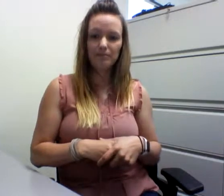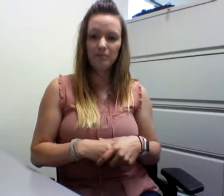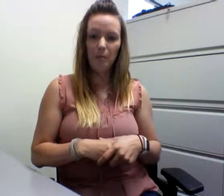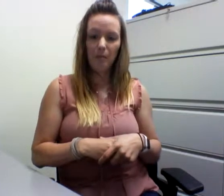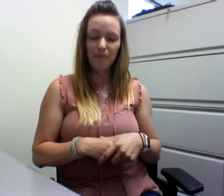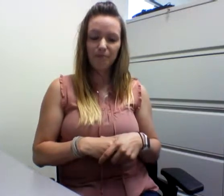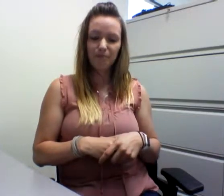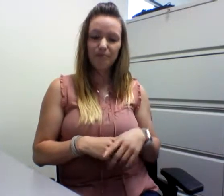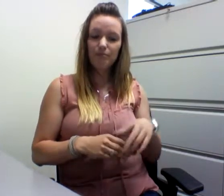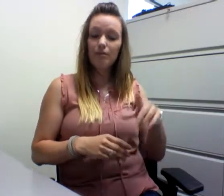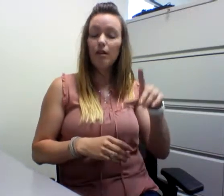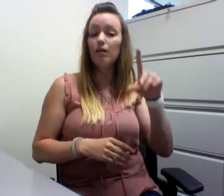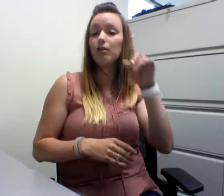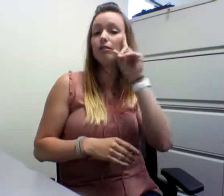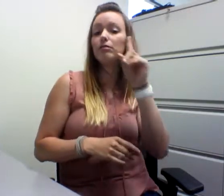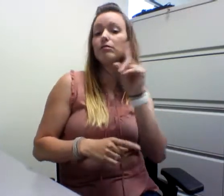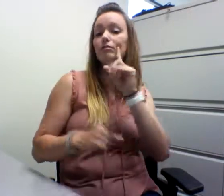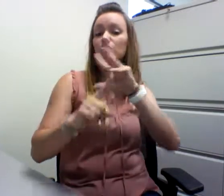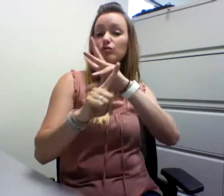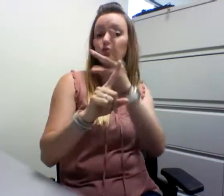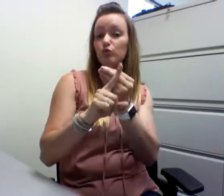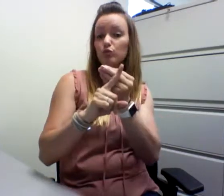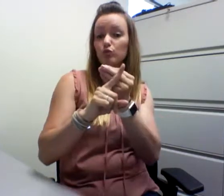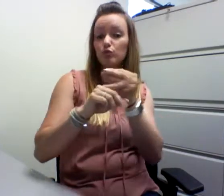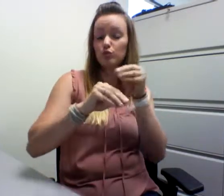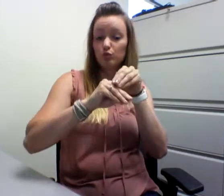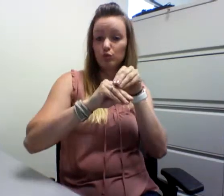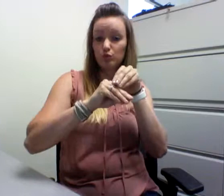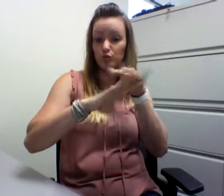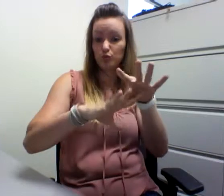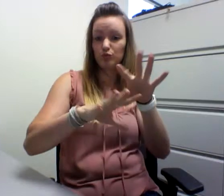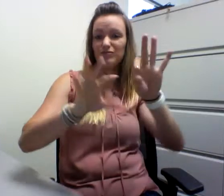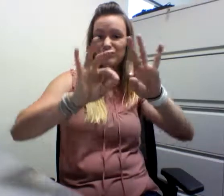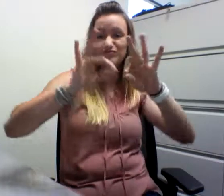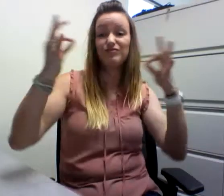DEAF CULTURE INFLUENCE ON THE FAMILY